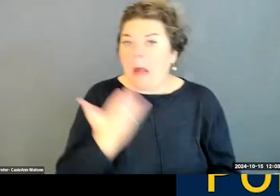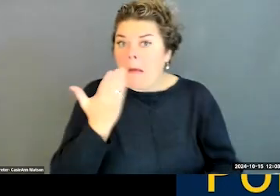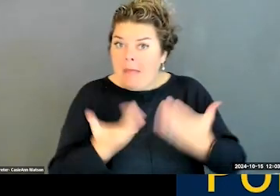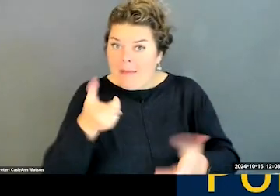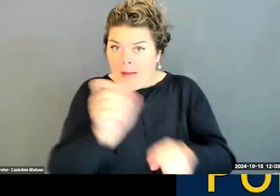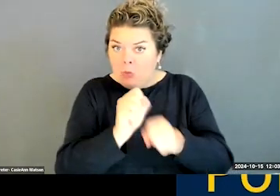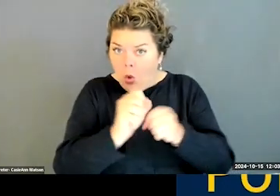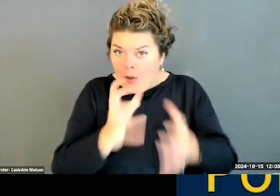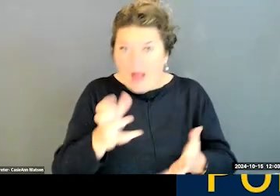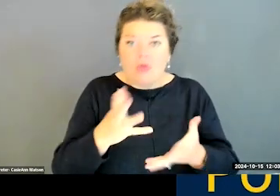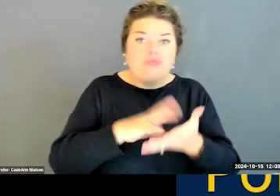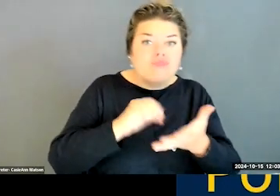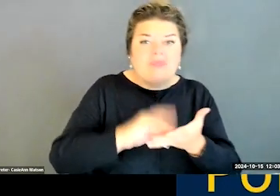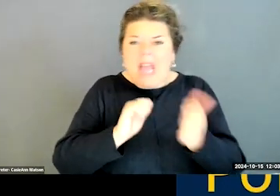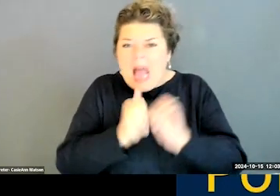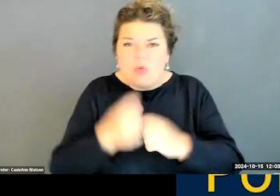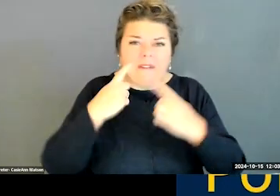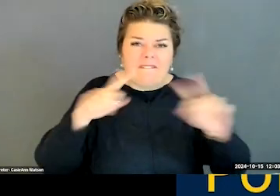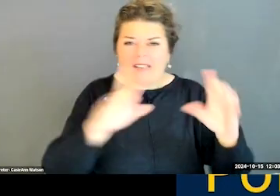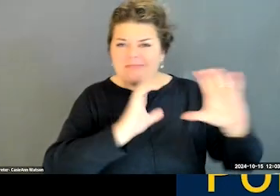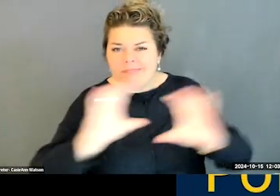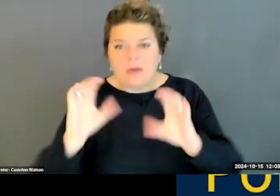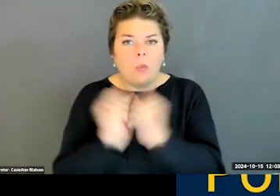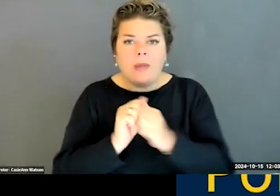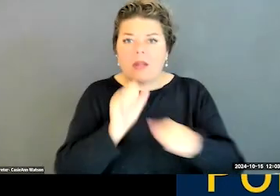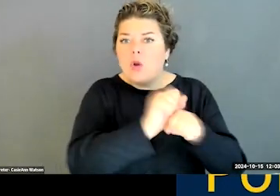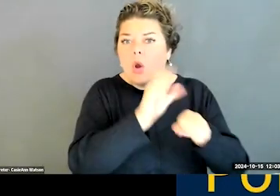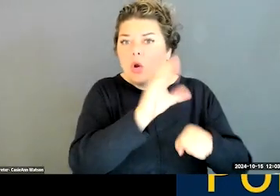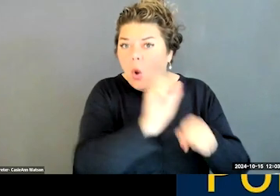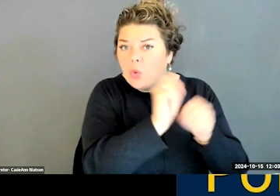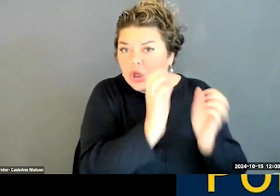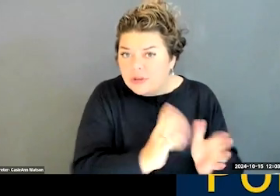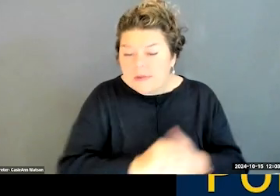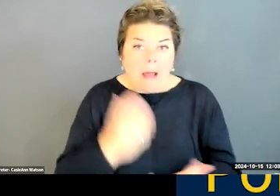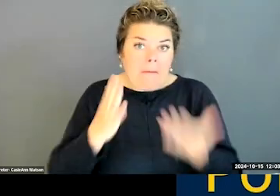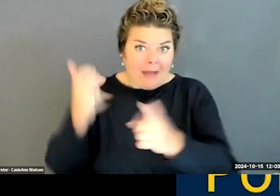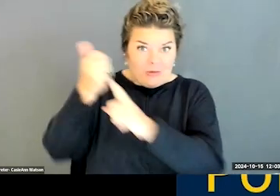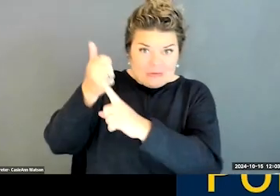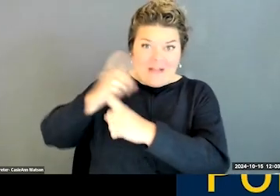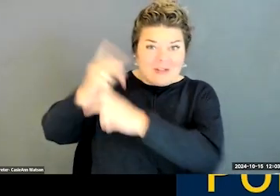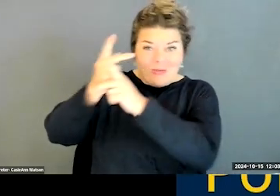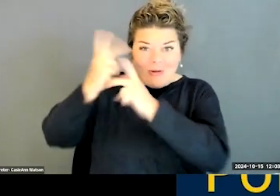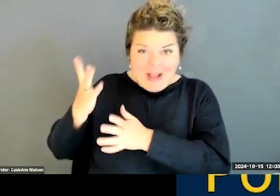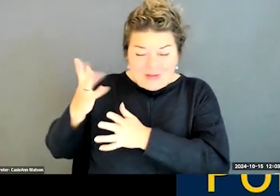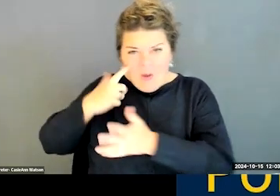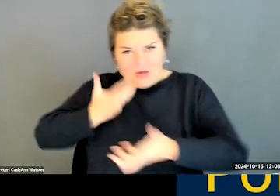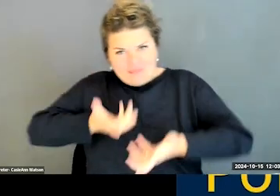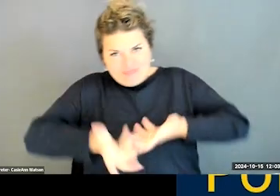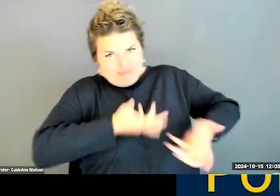more effectively with your coworkers, or maybe you're a supervisor who wants to learn to communicate more effectively with your employees.